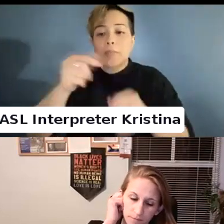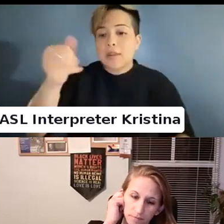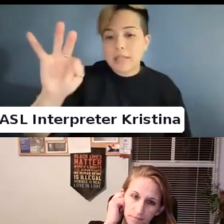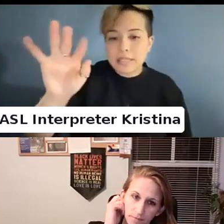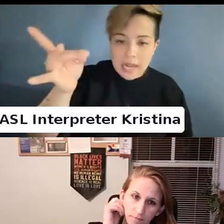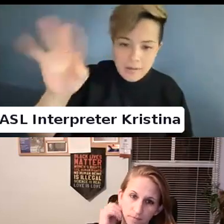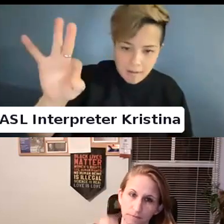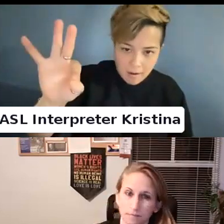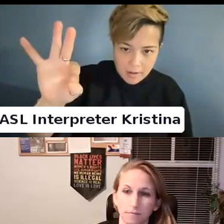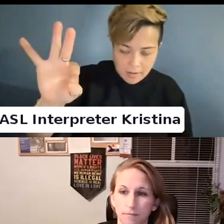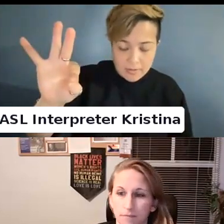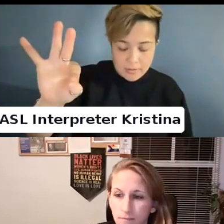1989.